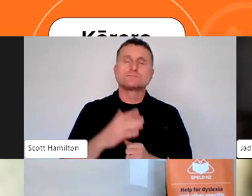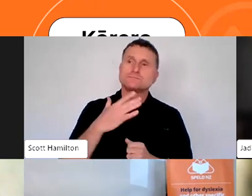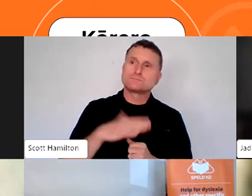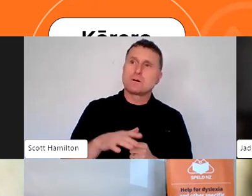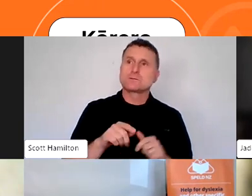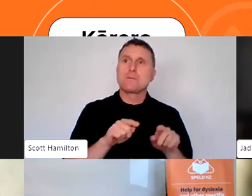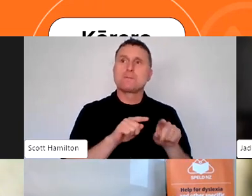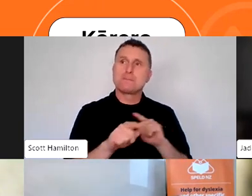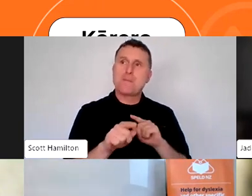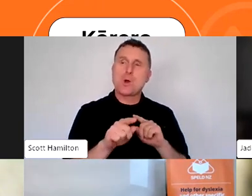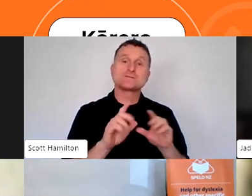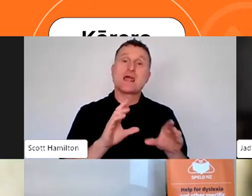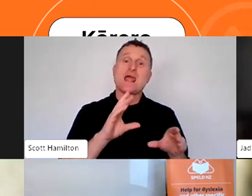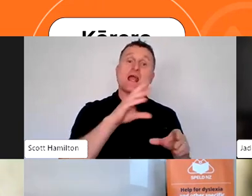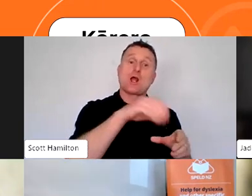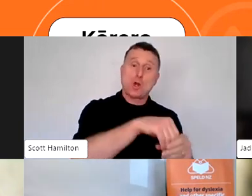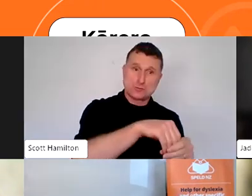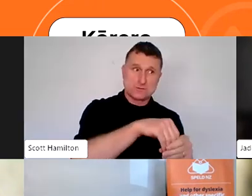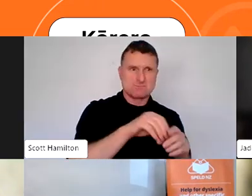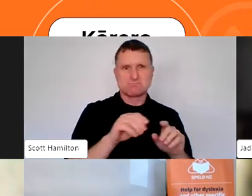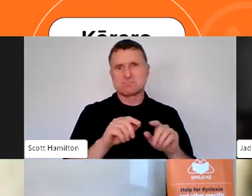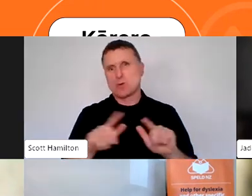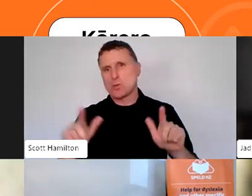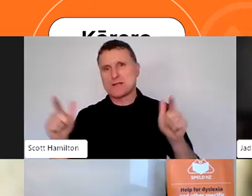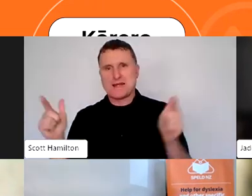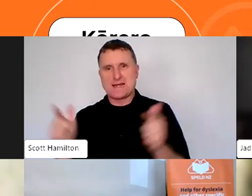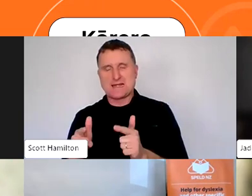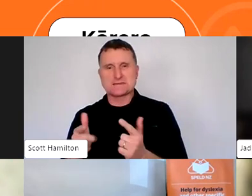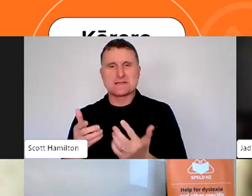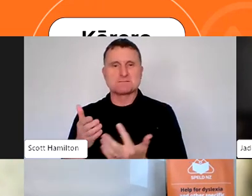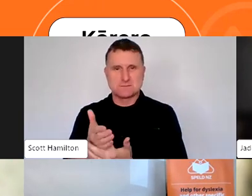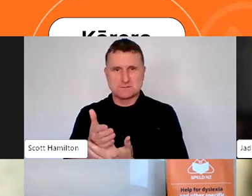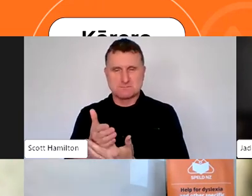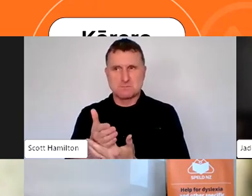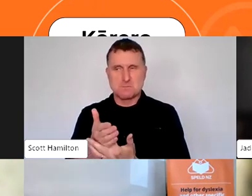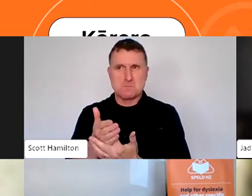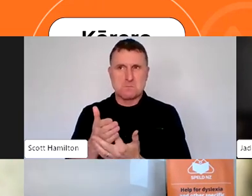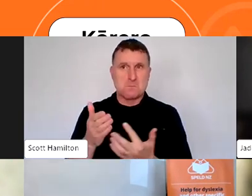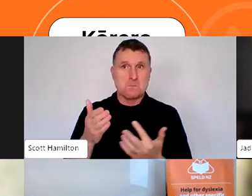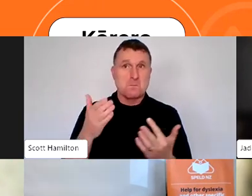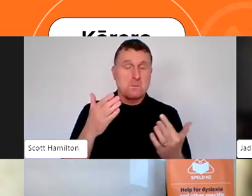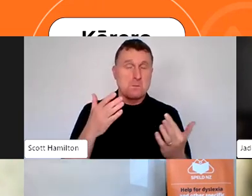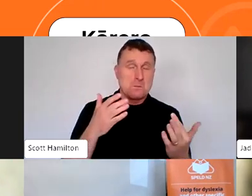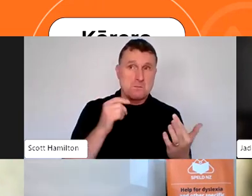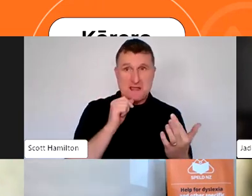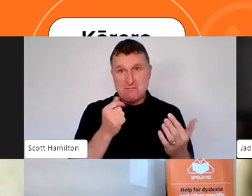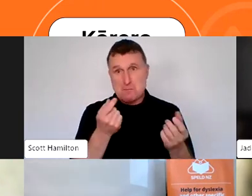and then obviously money comes into it, there is not enough money in the system. But if we are able to put some resourcing in, making